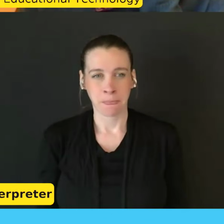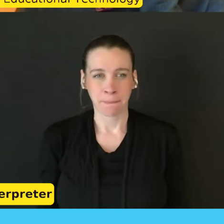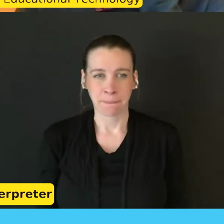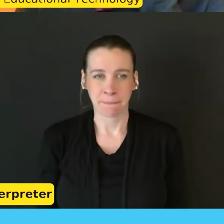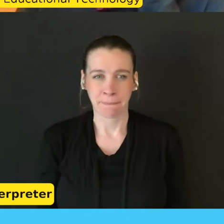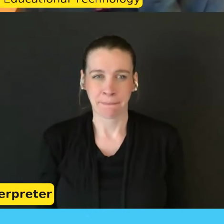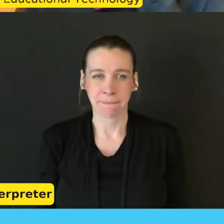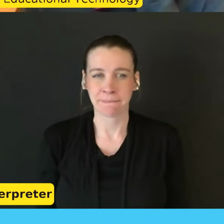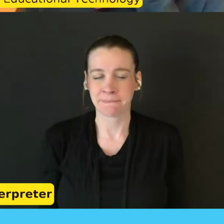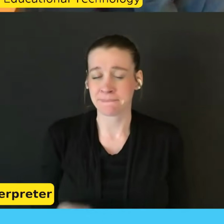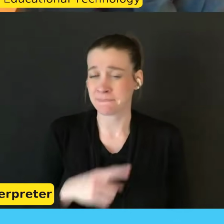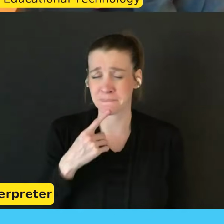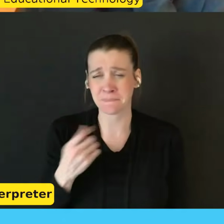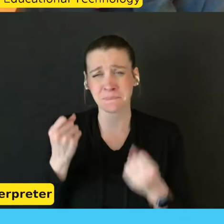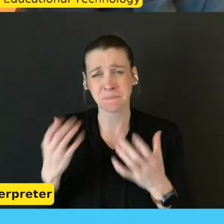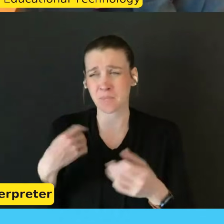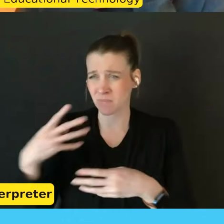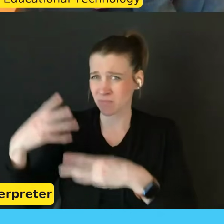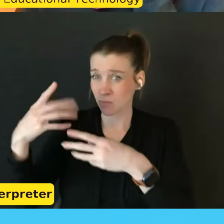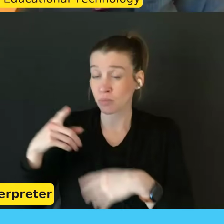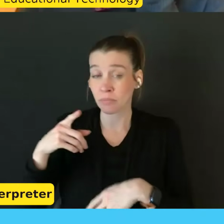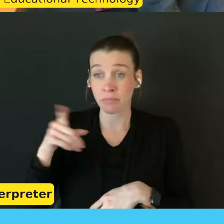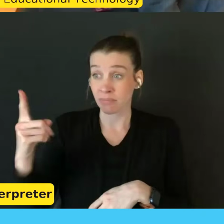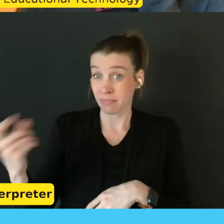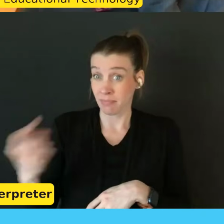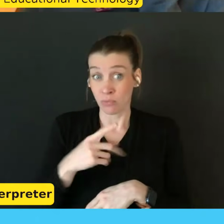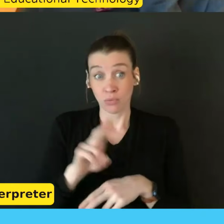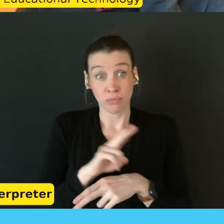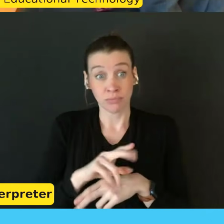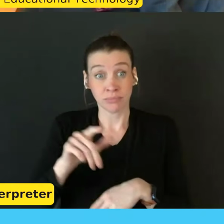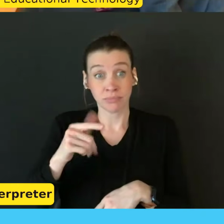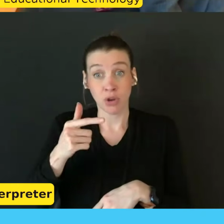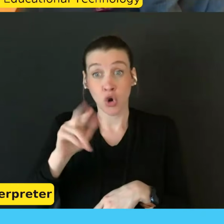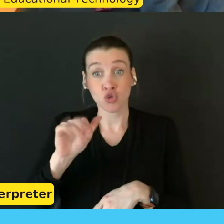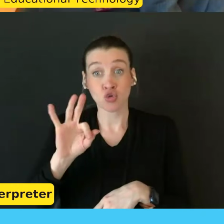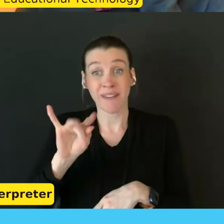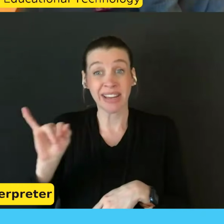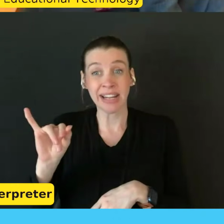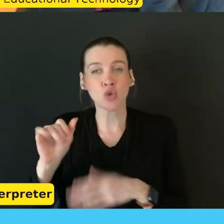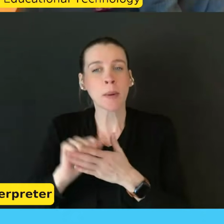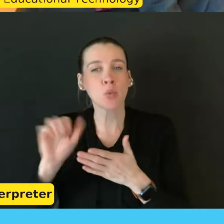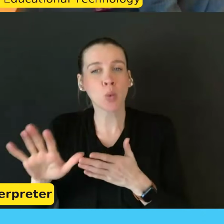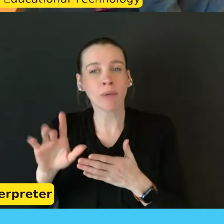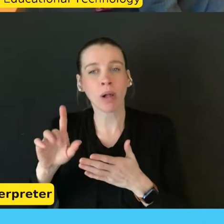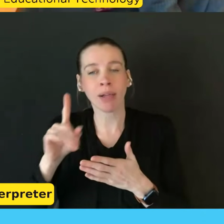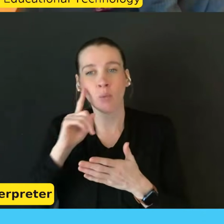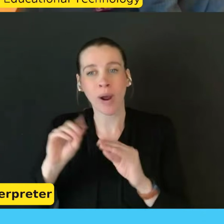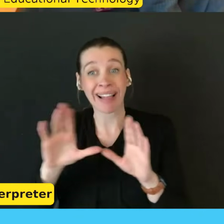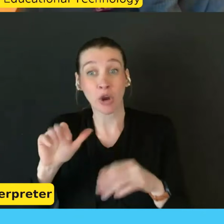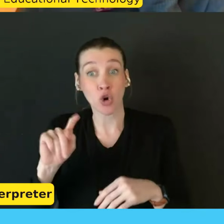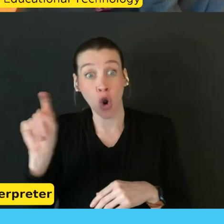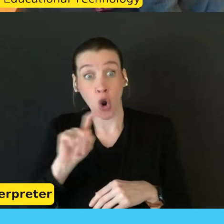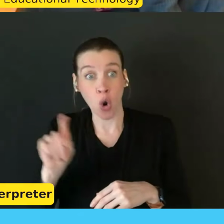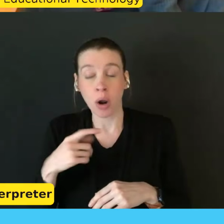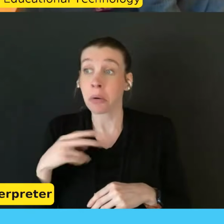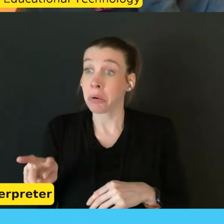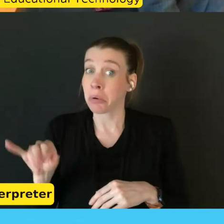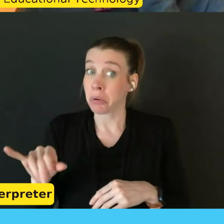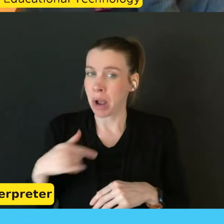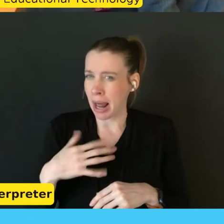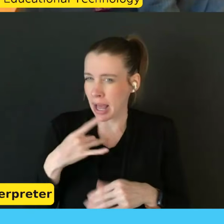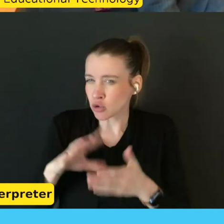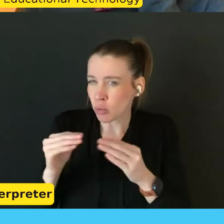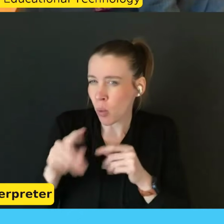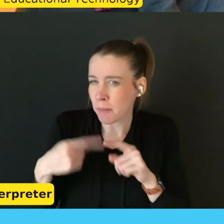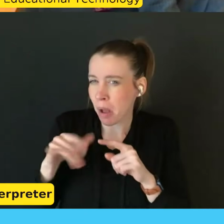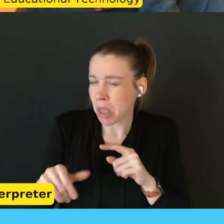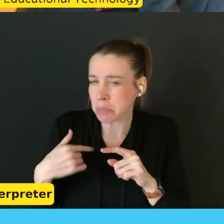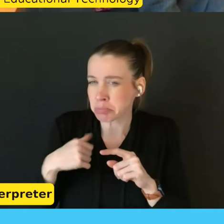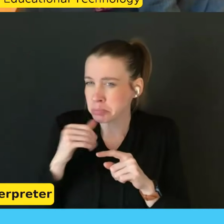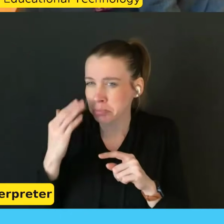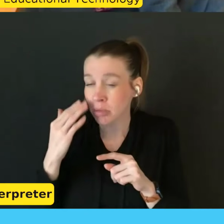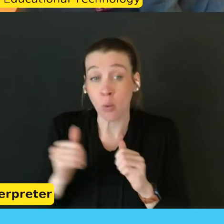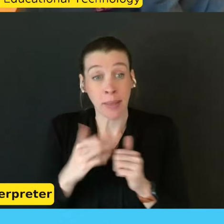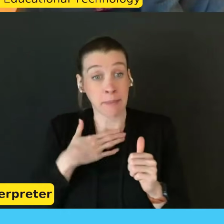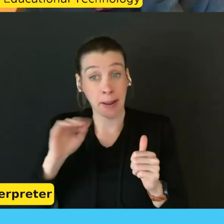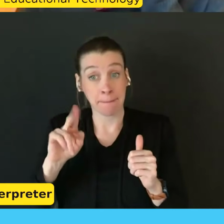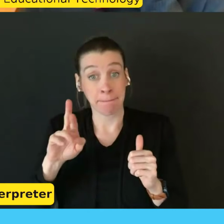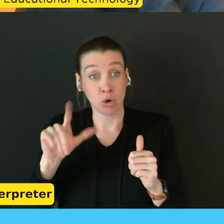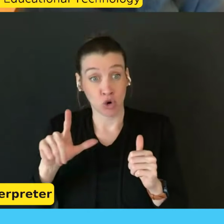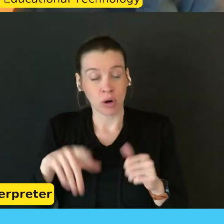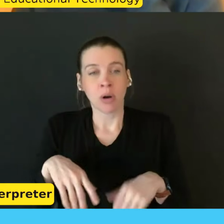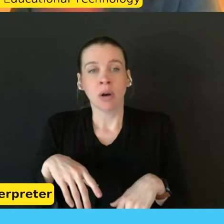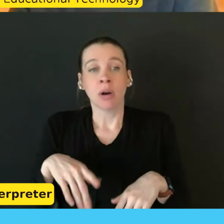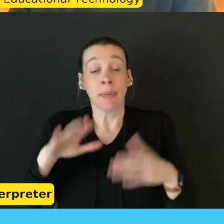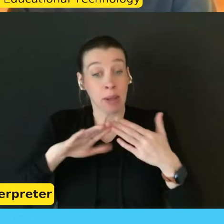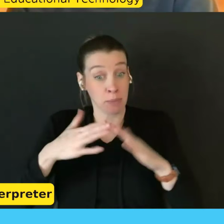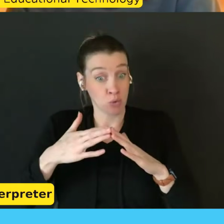are still there as I mentioned. A lot of them have come down over time for different reasons. But, it's just a great sort of easy way to kind of figure out a little bit more of the locations and the history of the murals. So thank you for that question.